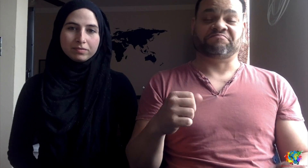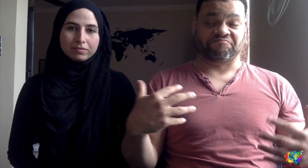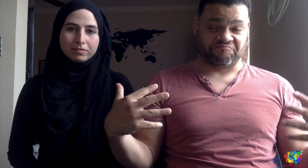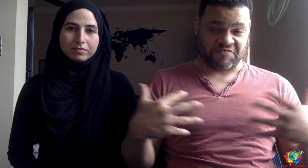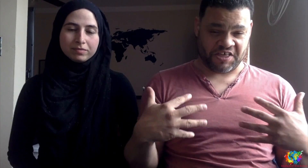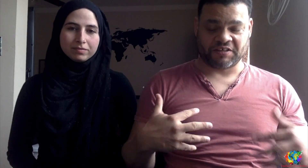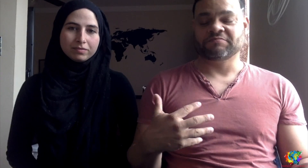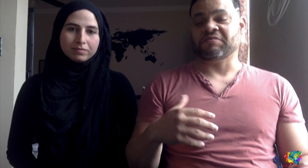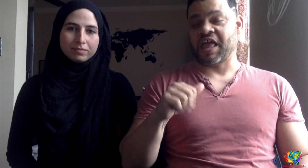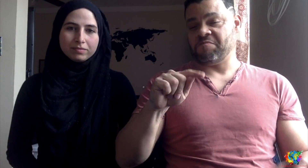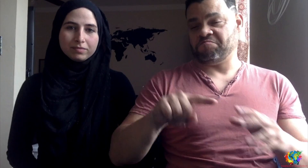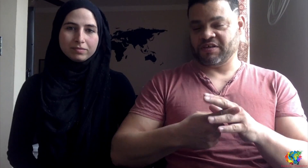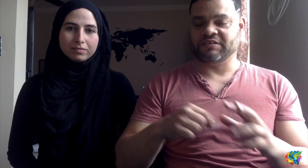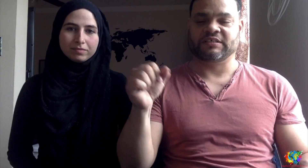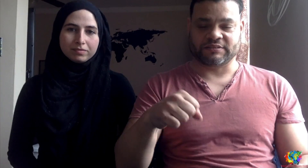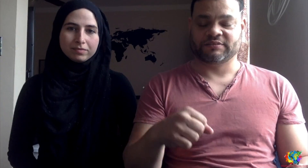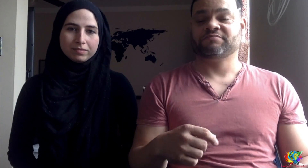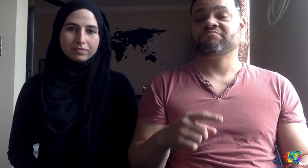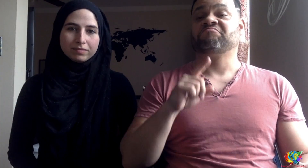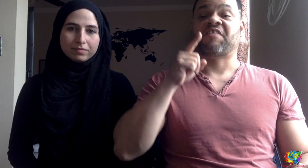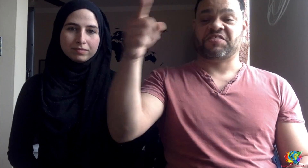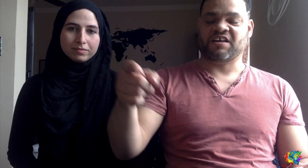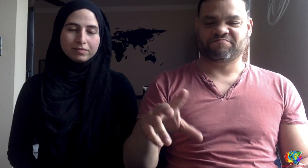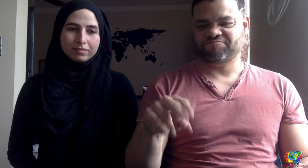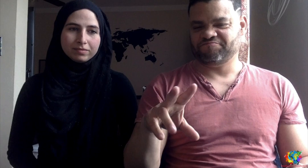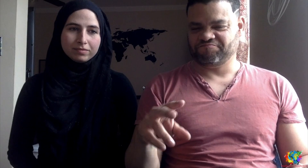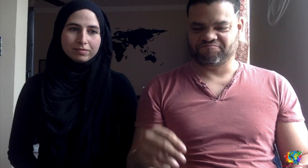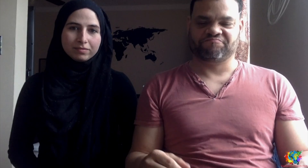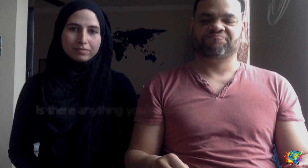Gregory: So afraid at the beginning, yes. Over there, no